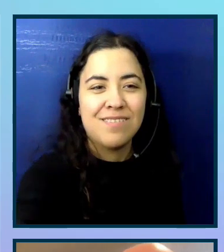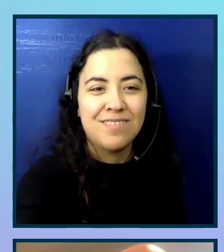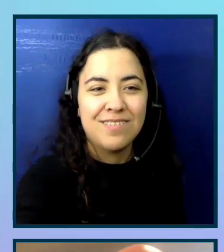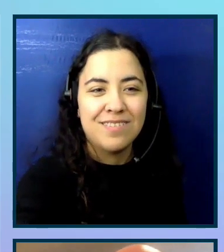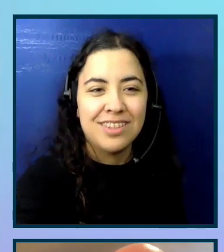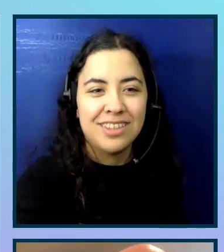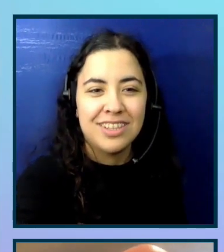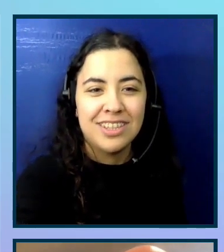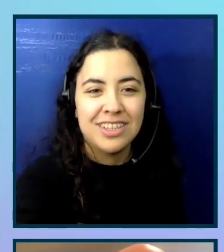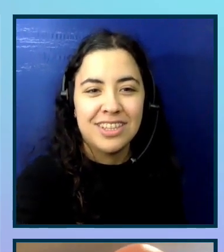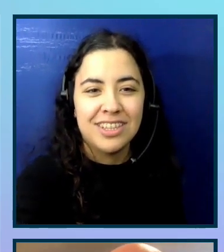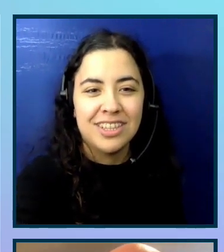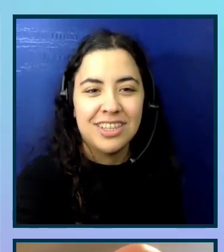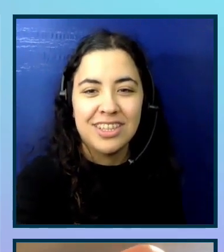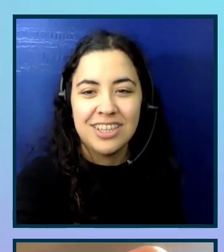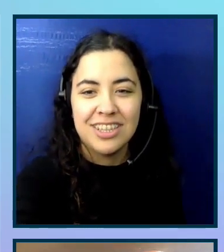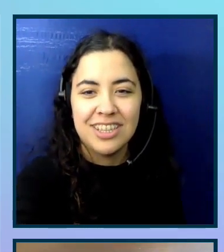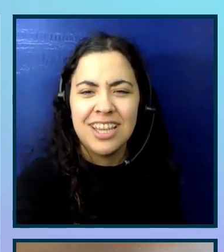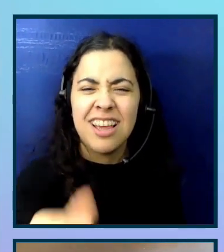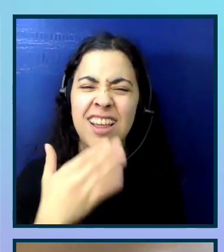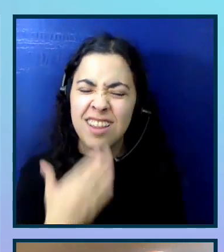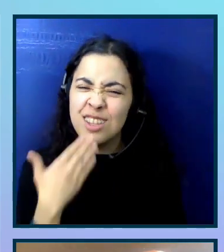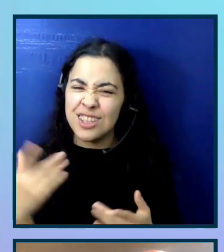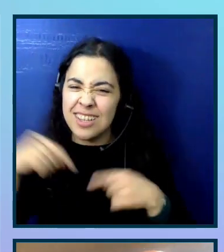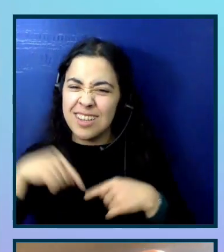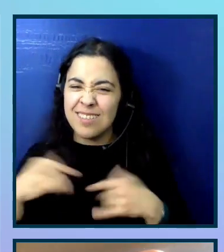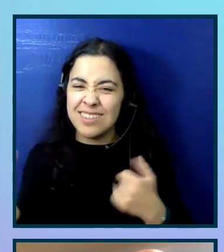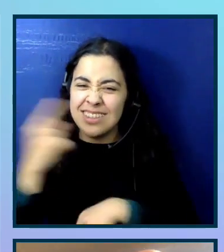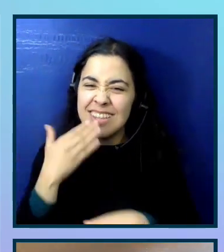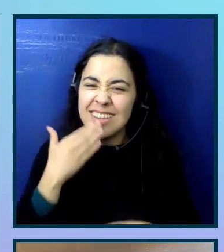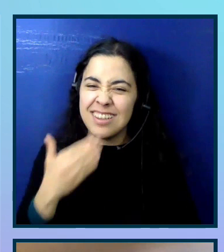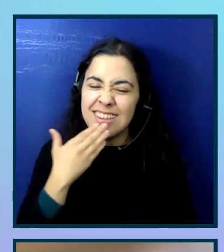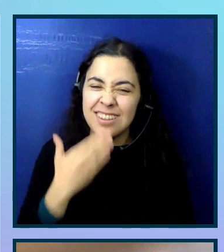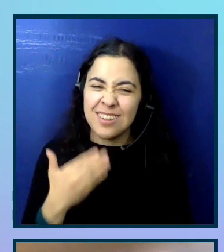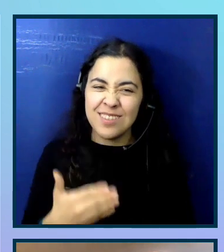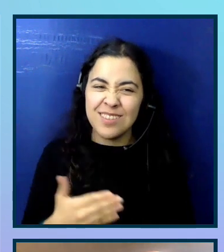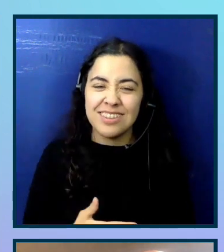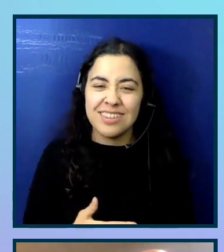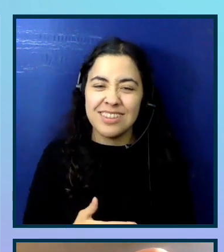So, um it's good to be here today. So Abilities Design.